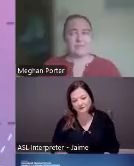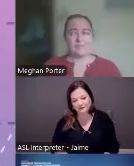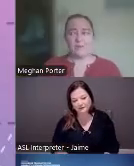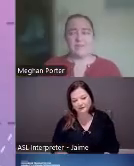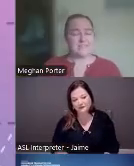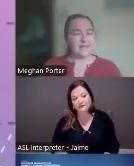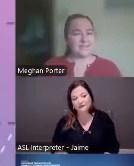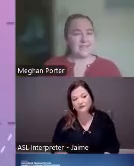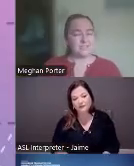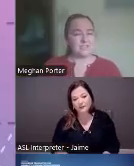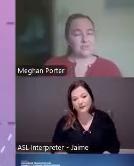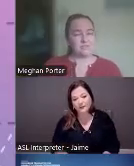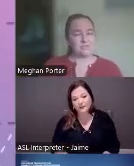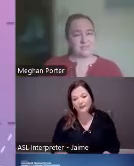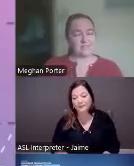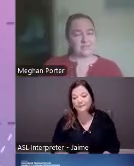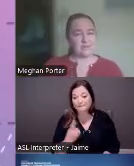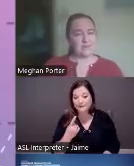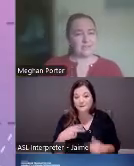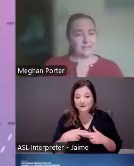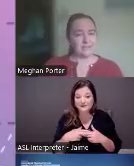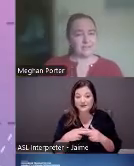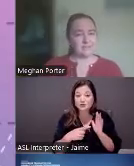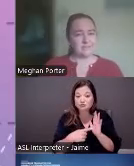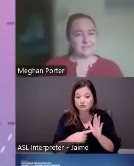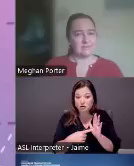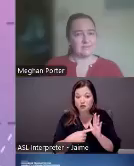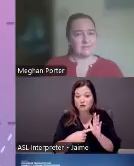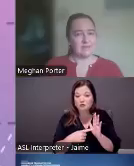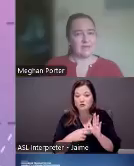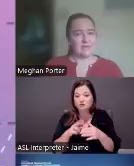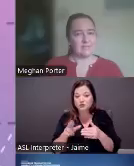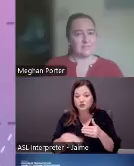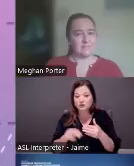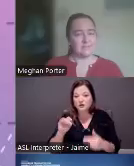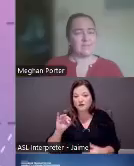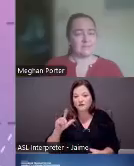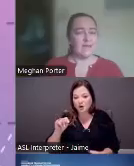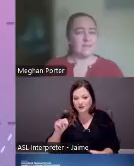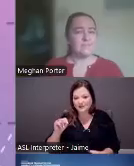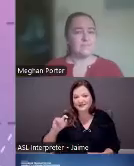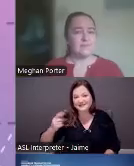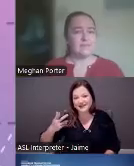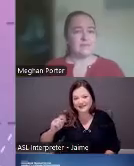One of the slides actually showed the results about alt text use. Yeah.